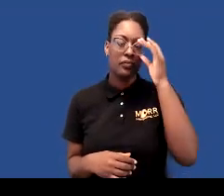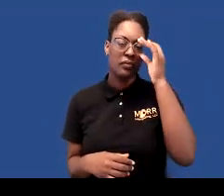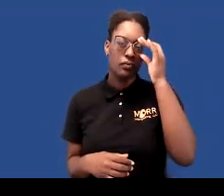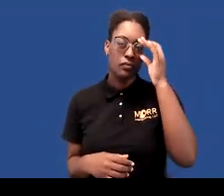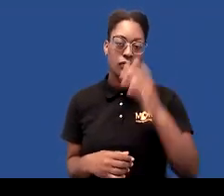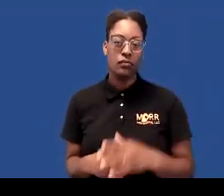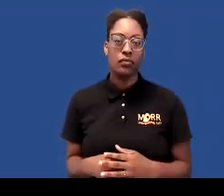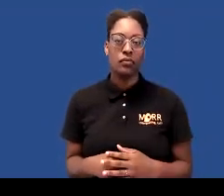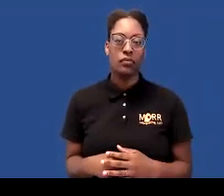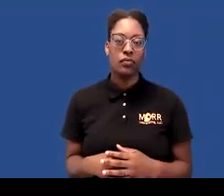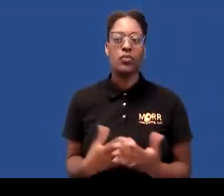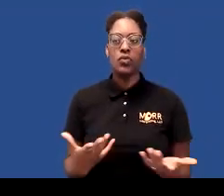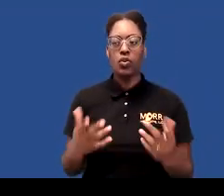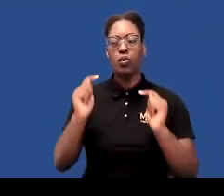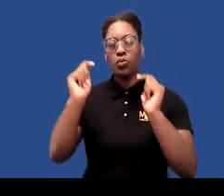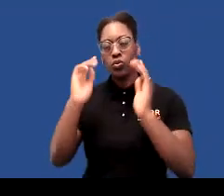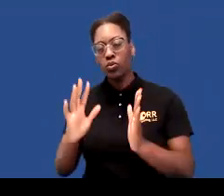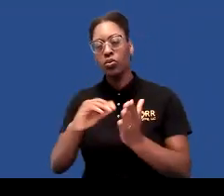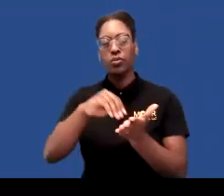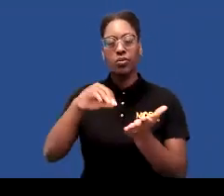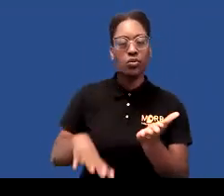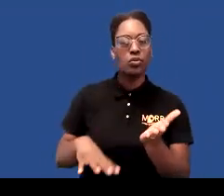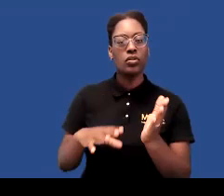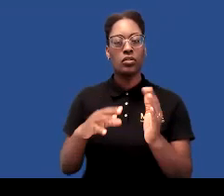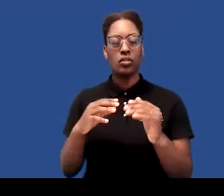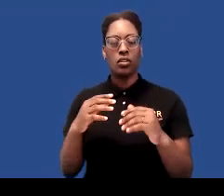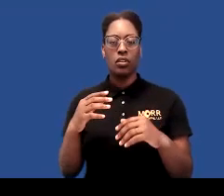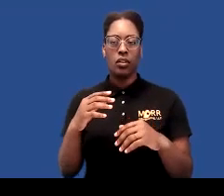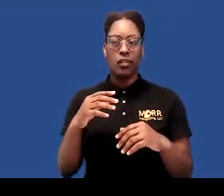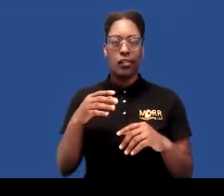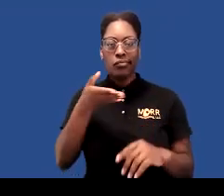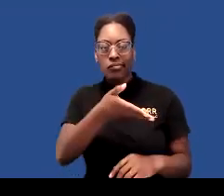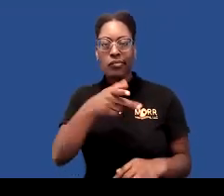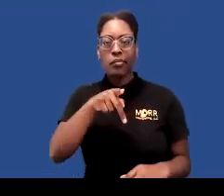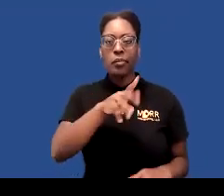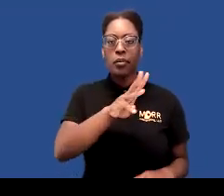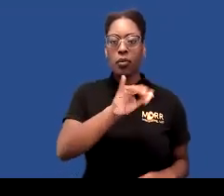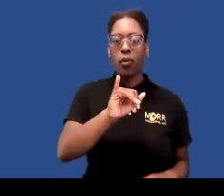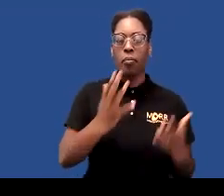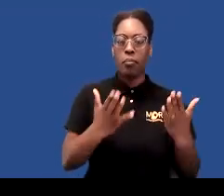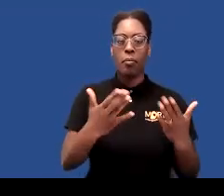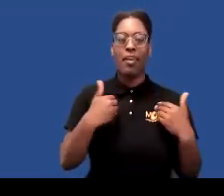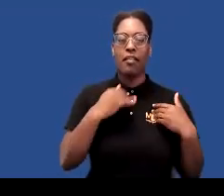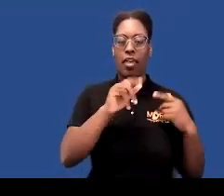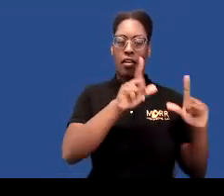or tutors or instructors at a PWI [Primarily White Institution], maybe framing it in that context that there are other ways of being nonstandard